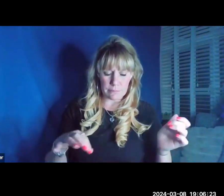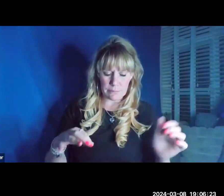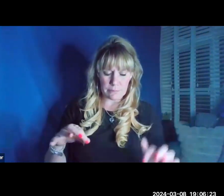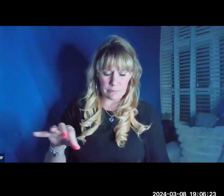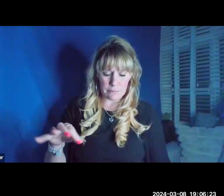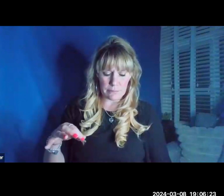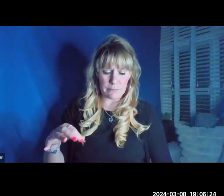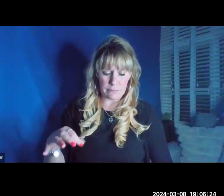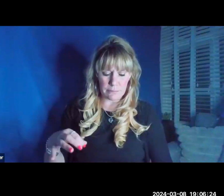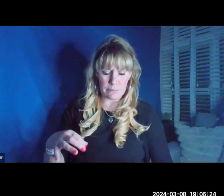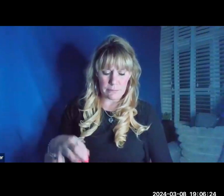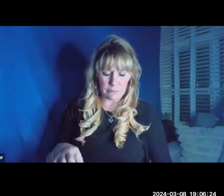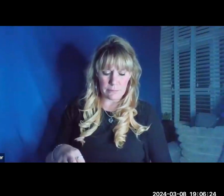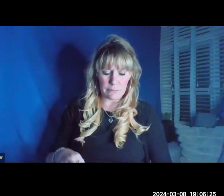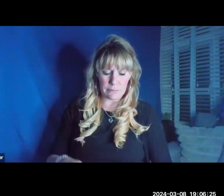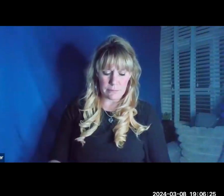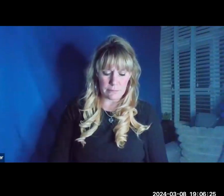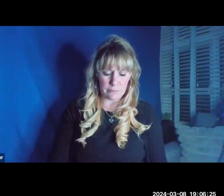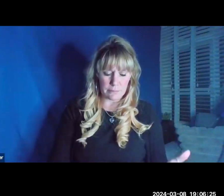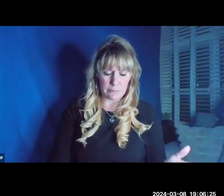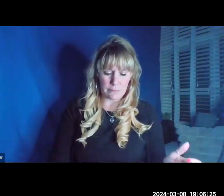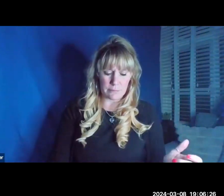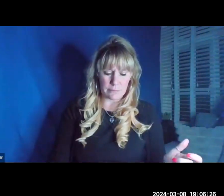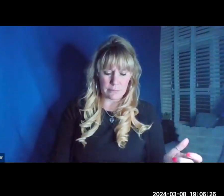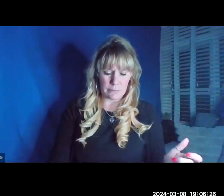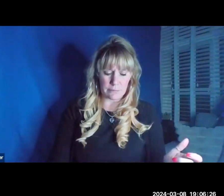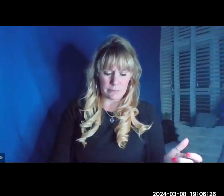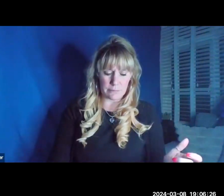Come and hear - come, see